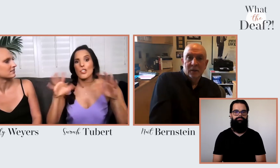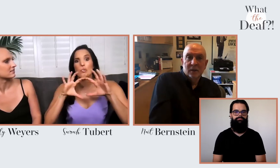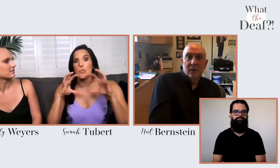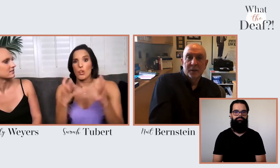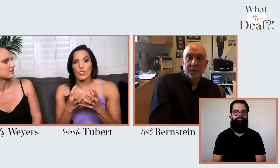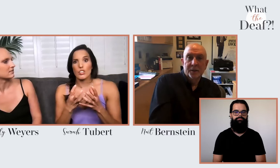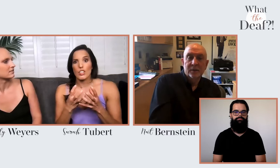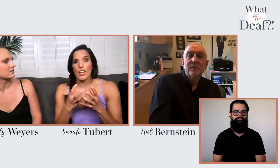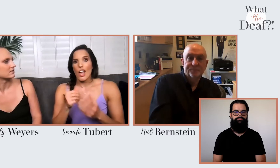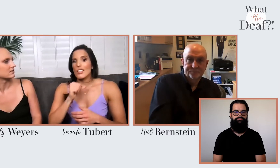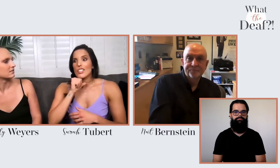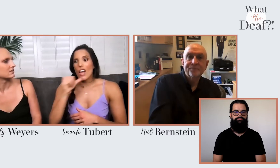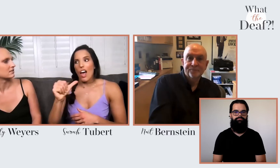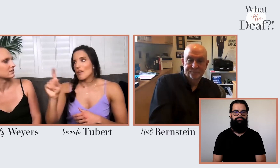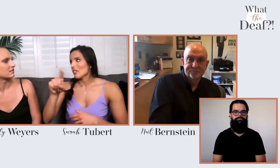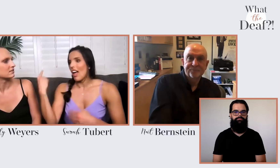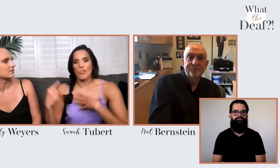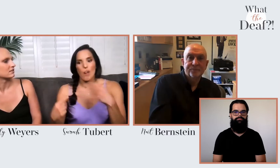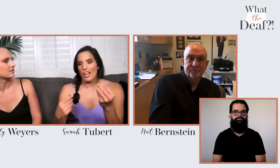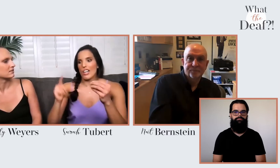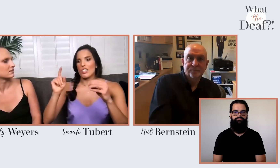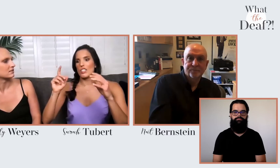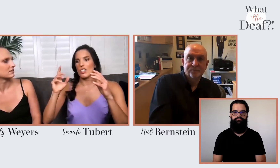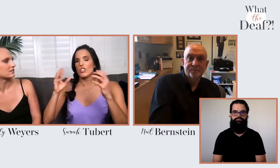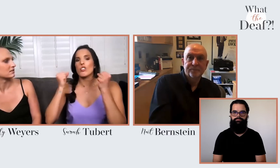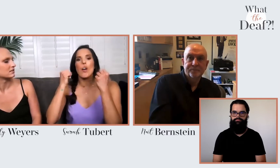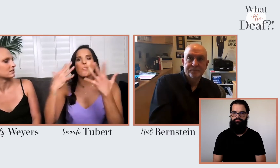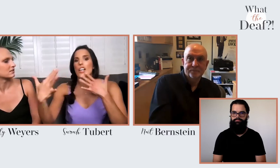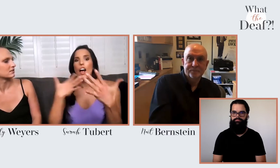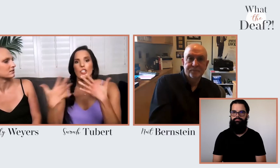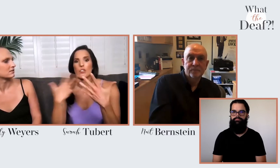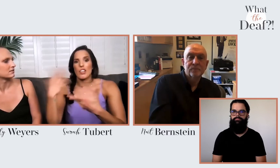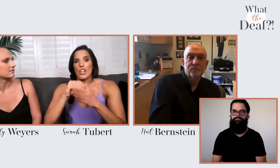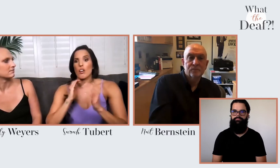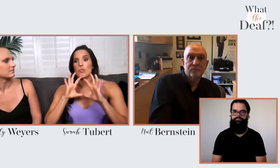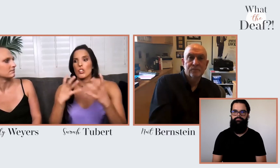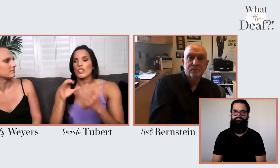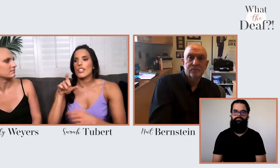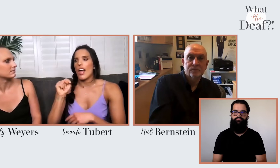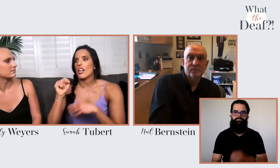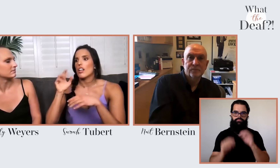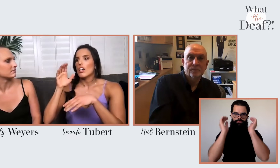diverse world, it's not black and white, there's so many colors within our world yet